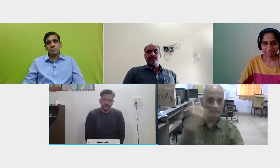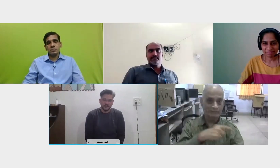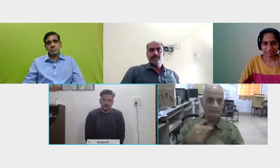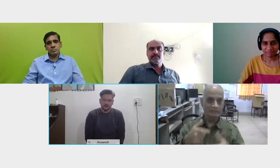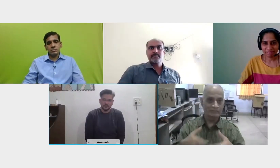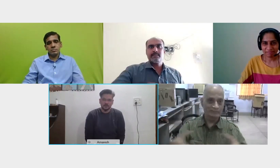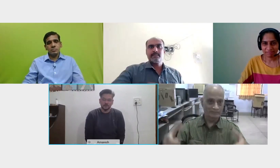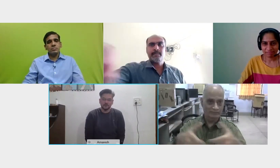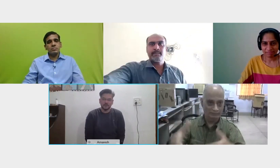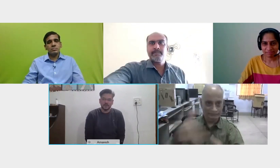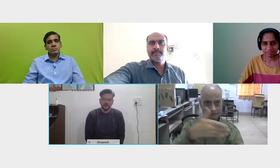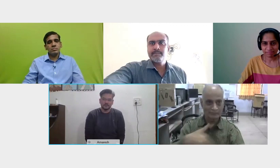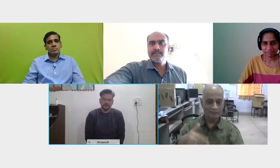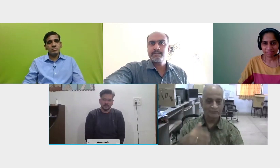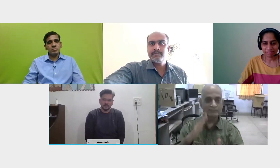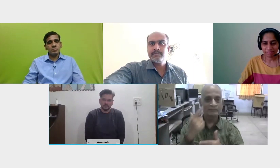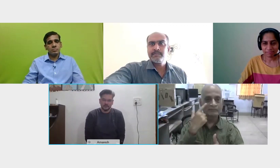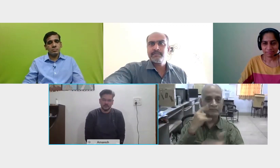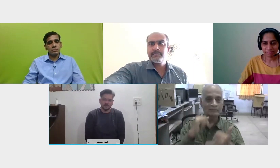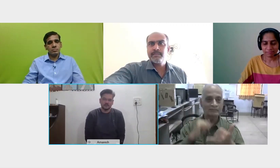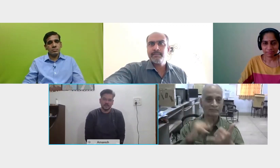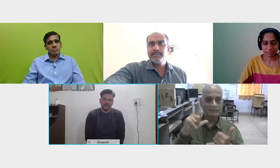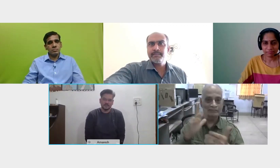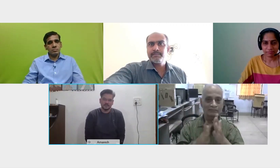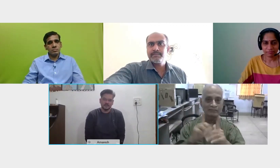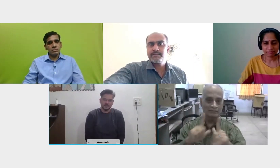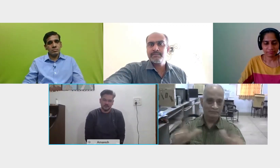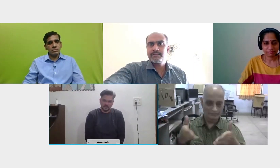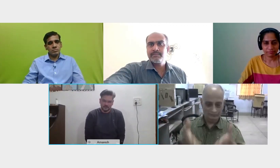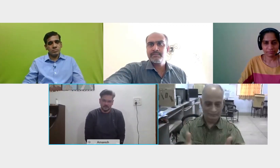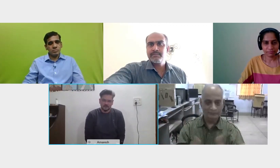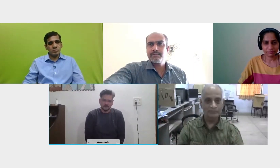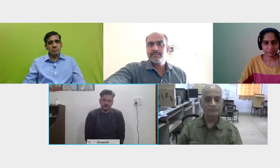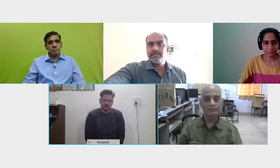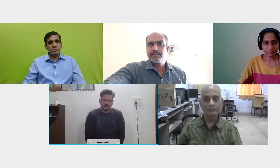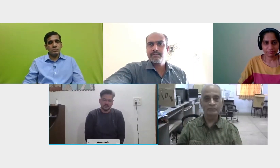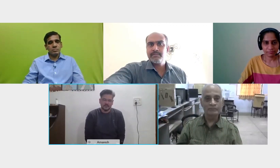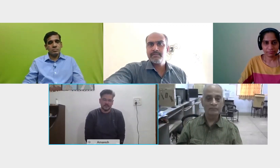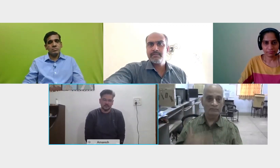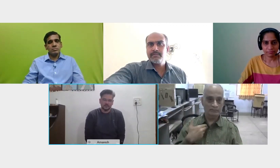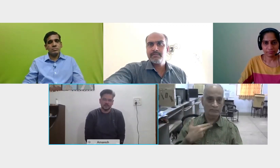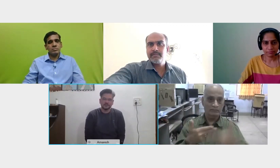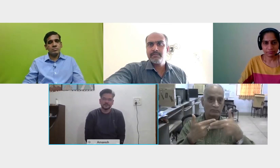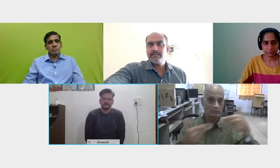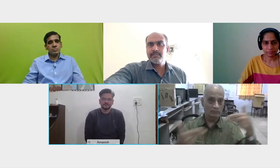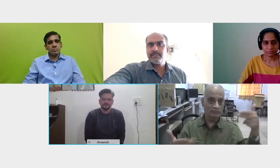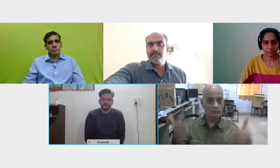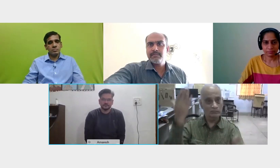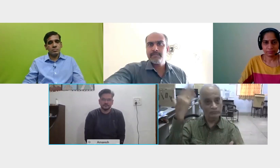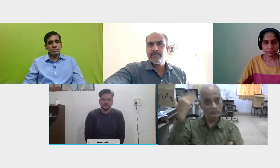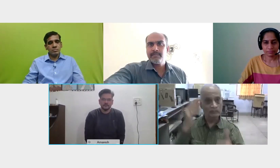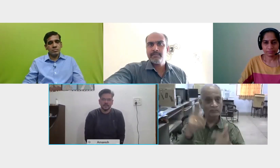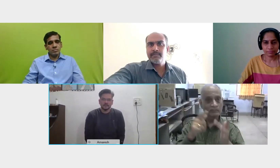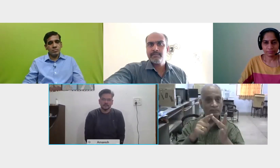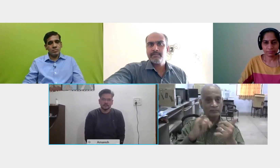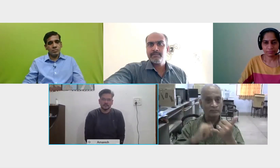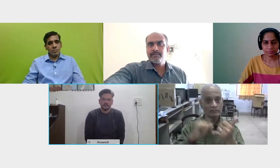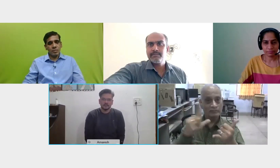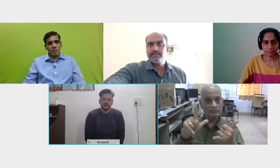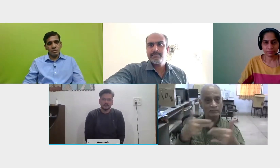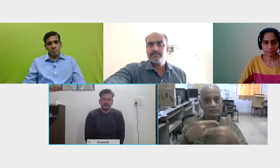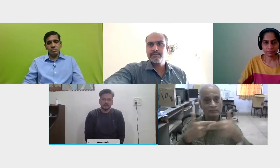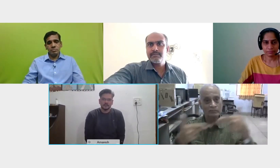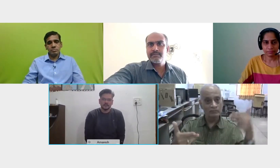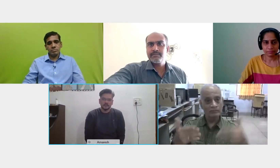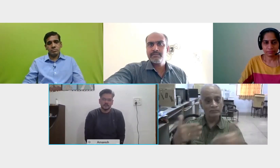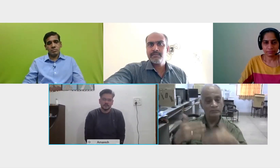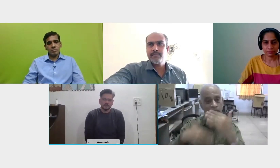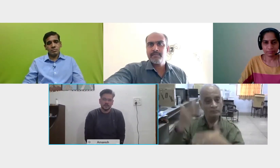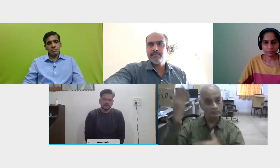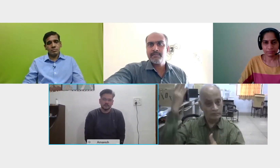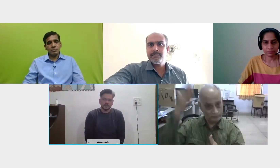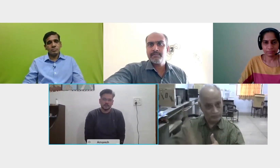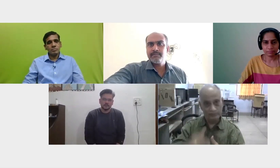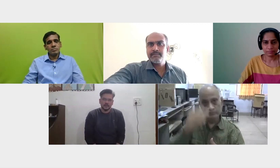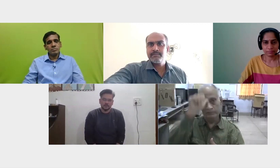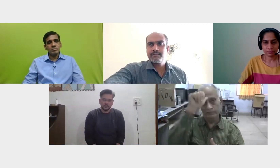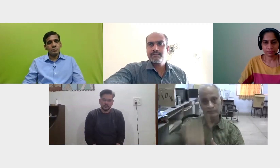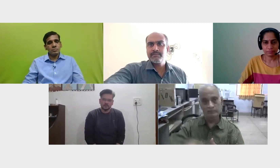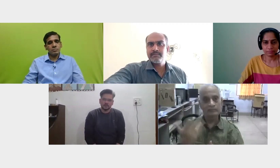to meet all of you again for the third class in Indian sign language. So I am going to